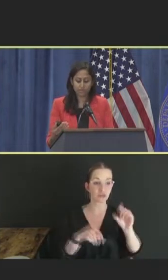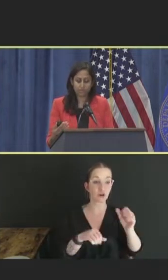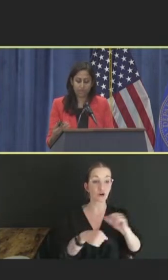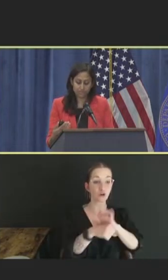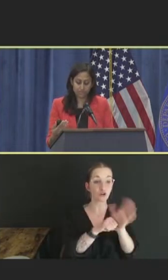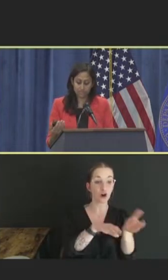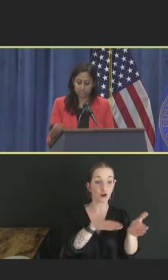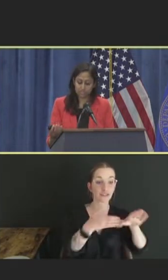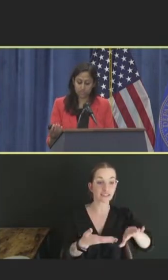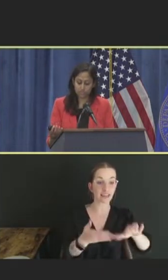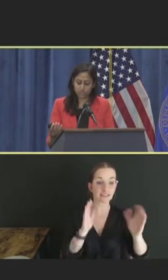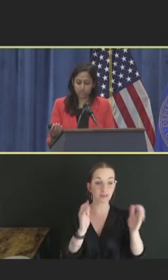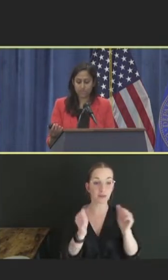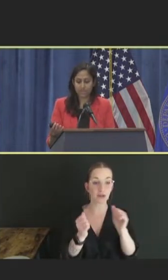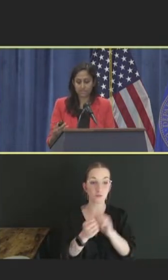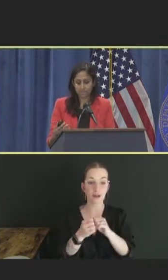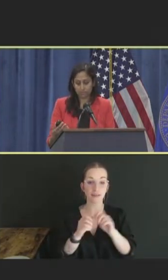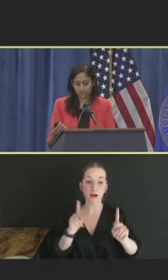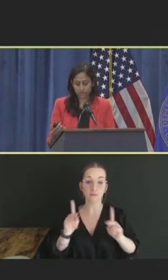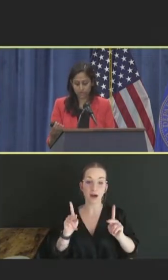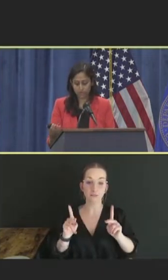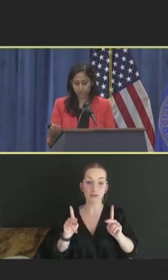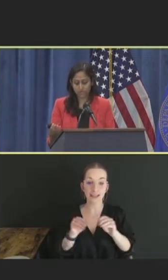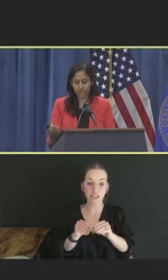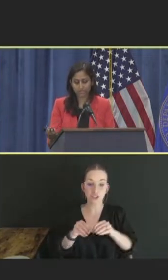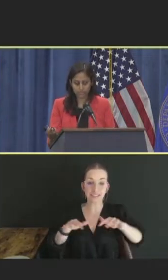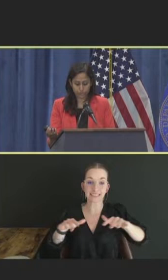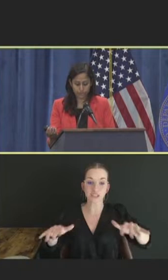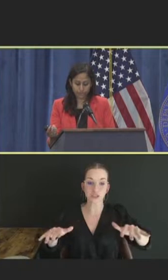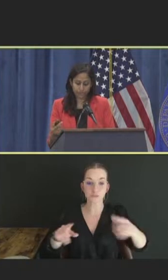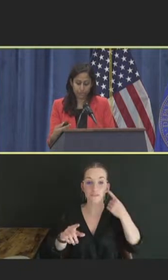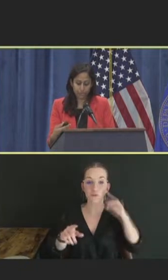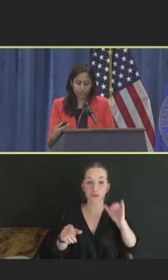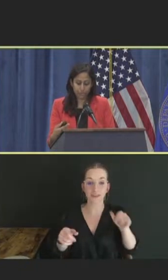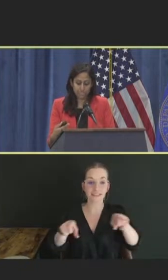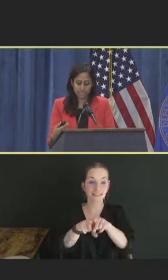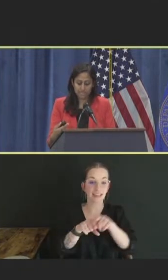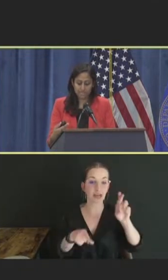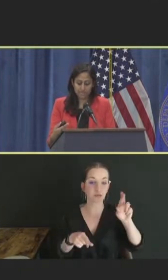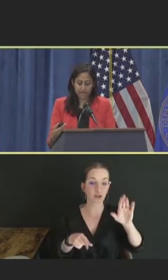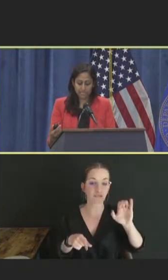the population distribution of that same racial ethnic group. We see the highest